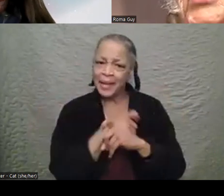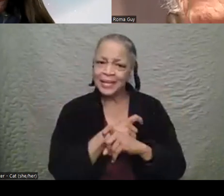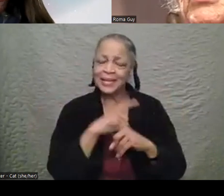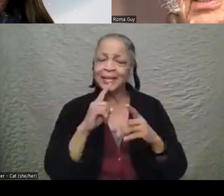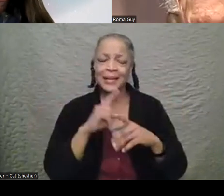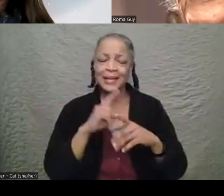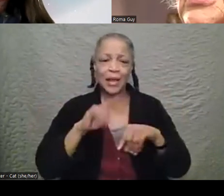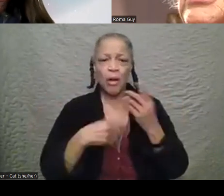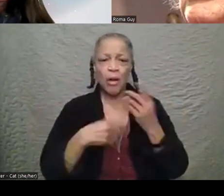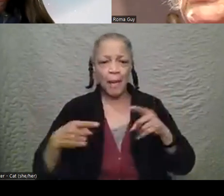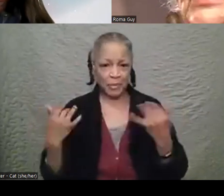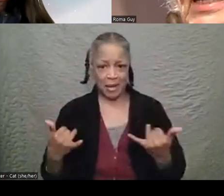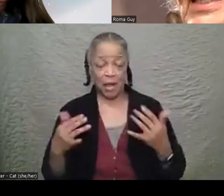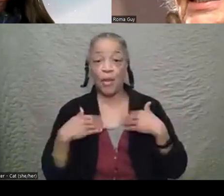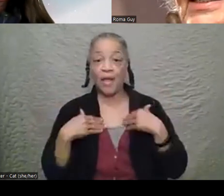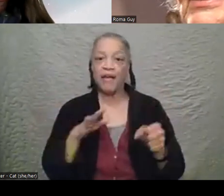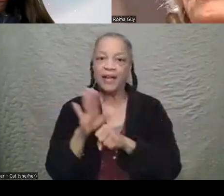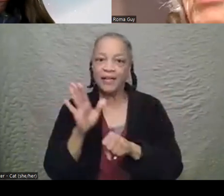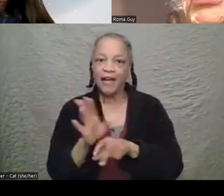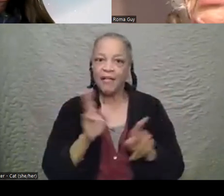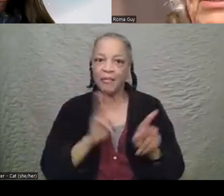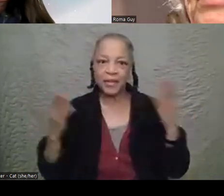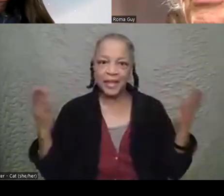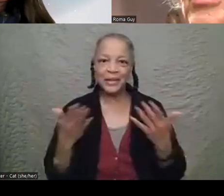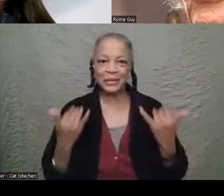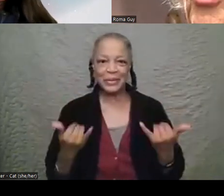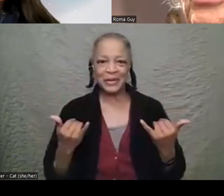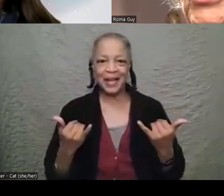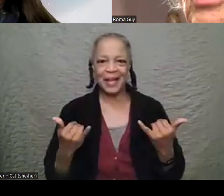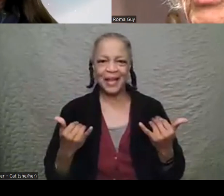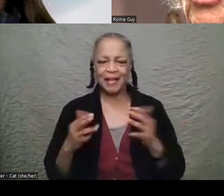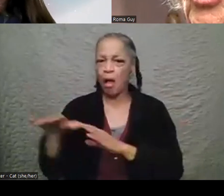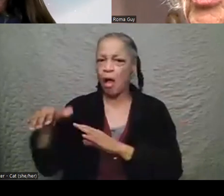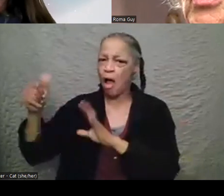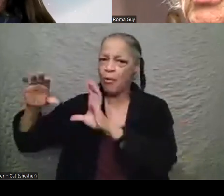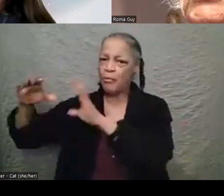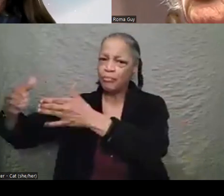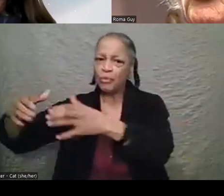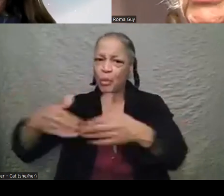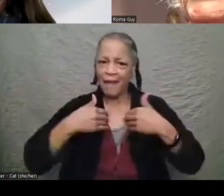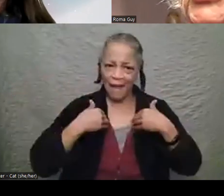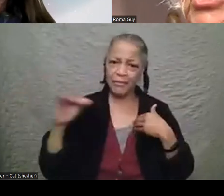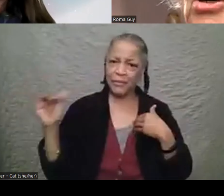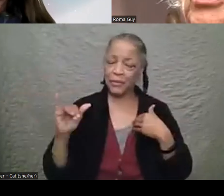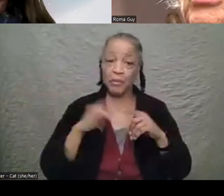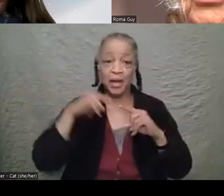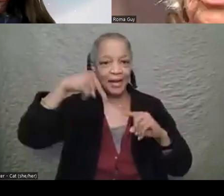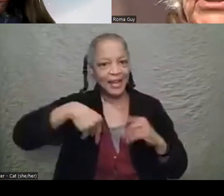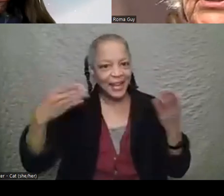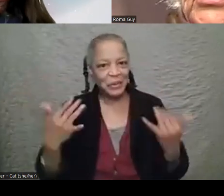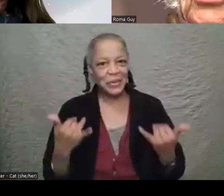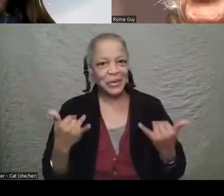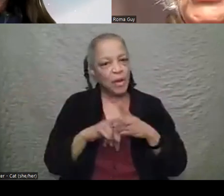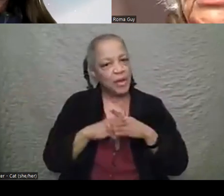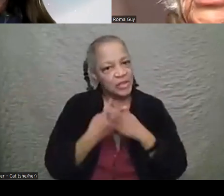We have enough here today, nevermind in other forms that we do to start on doing this, or